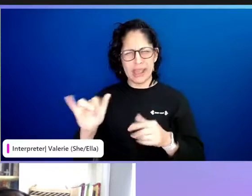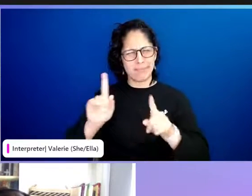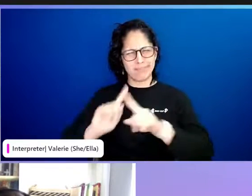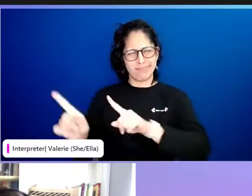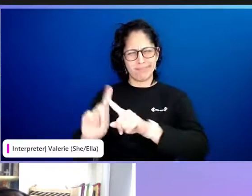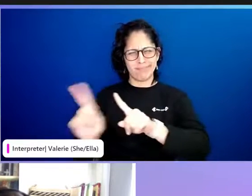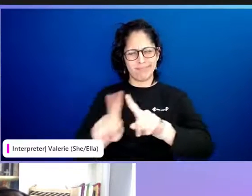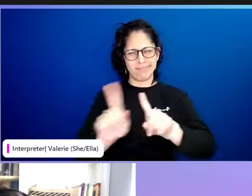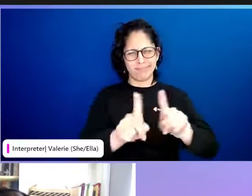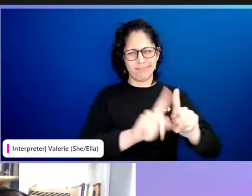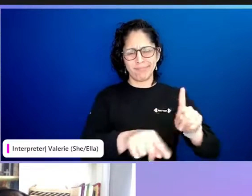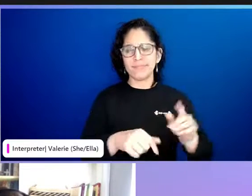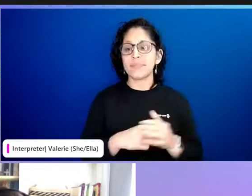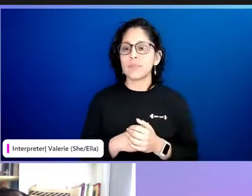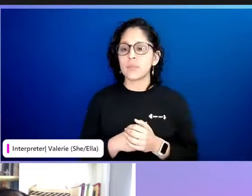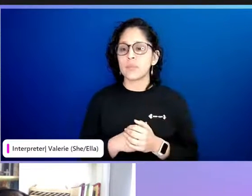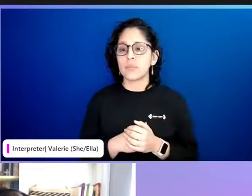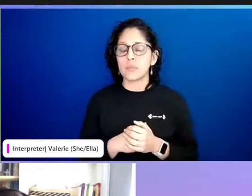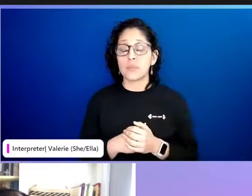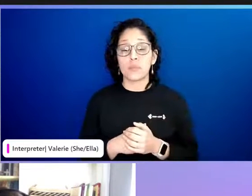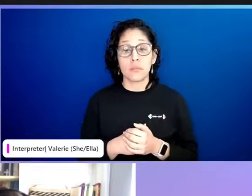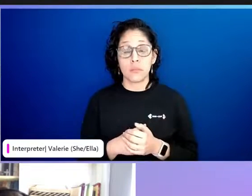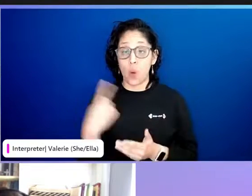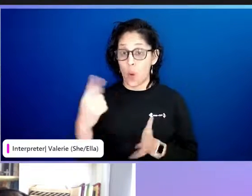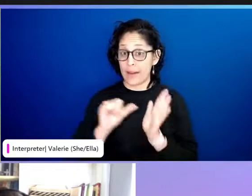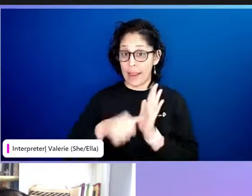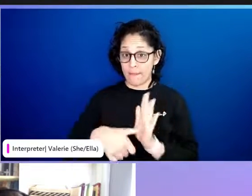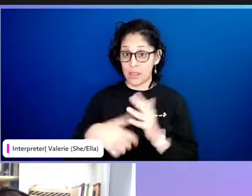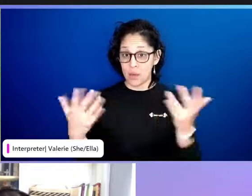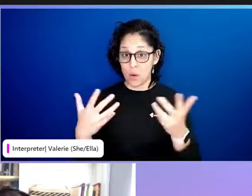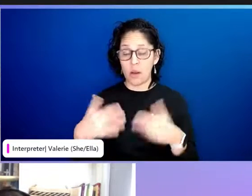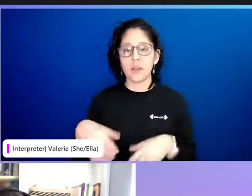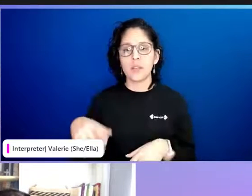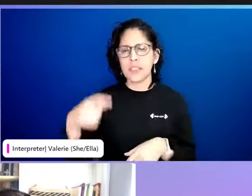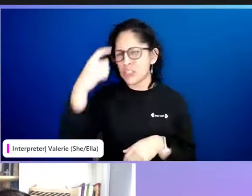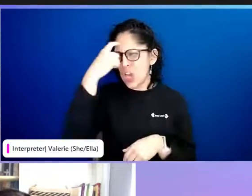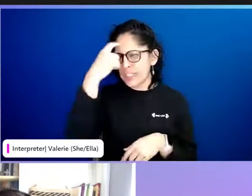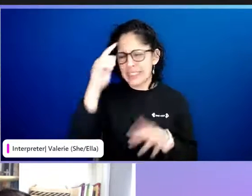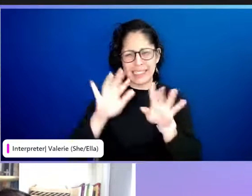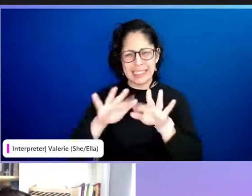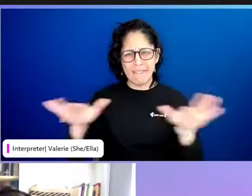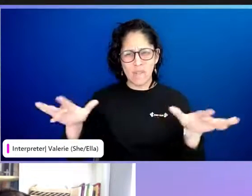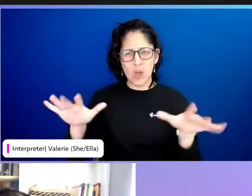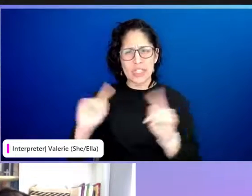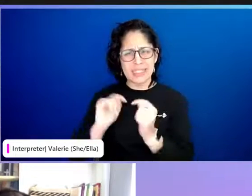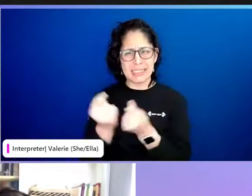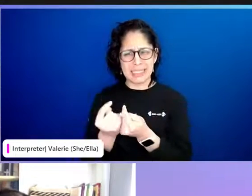um so one I always like to emphasize that having a cognitively diverse team is one thing that you